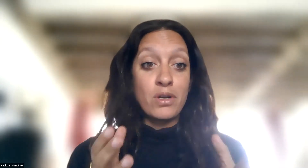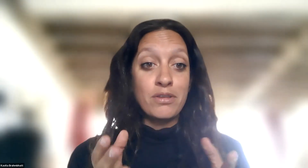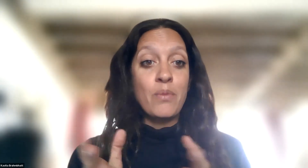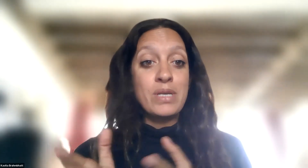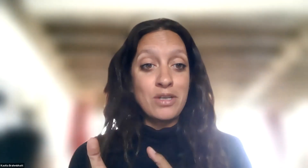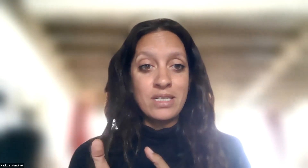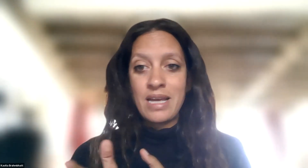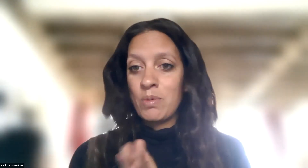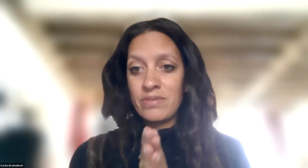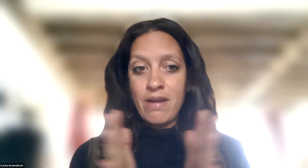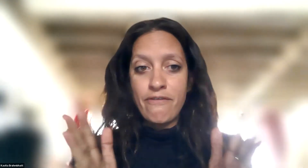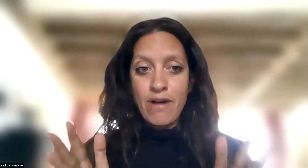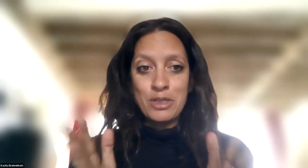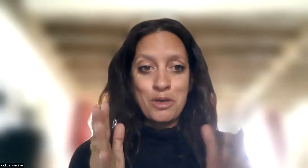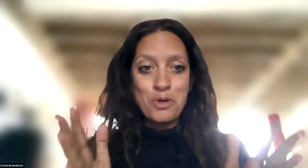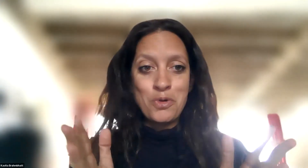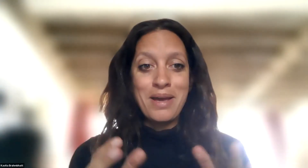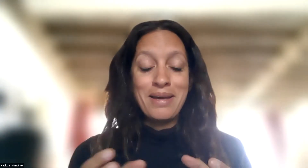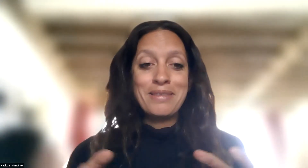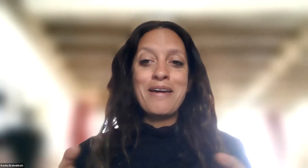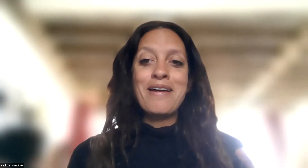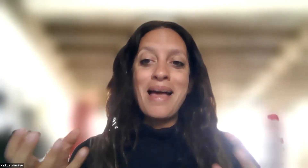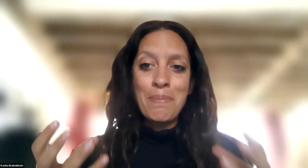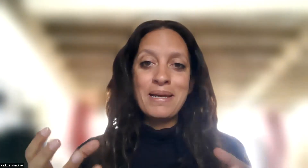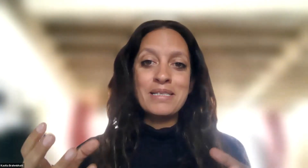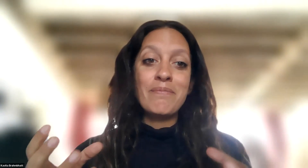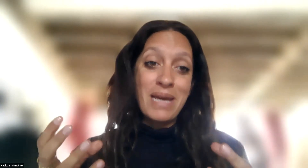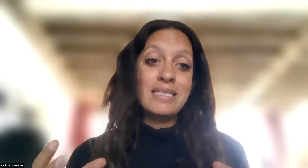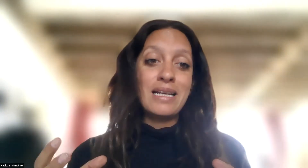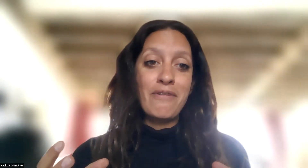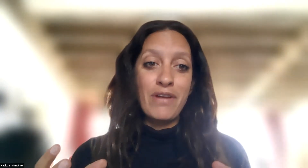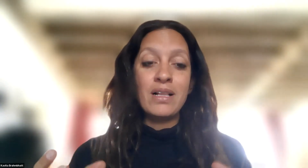better embedded within that. Then